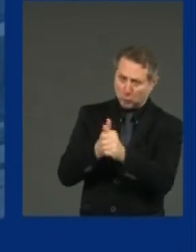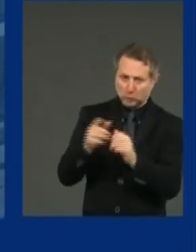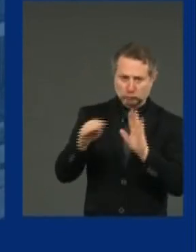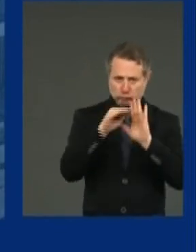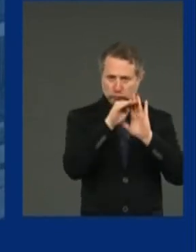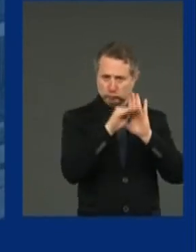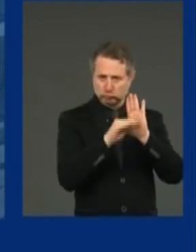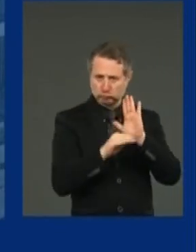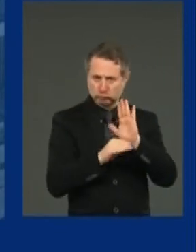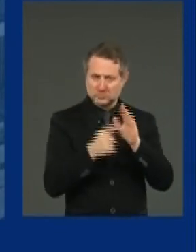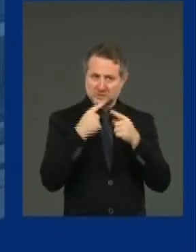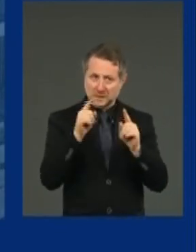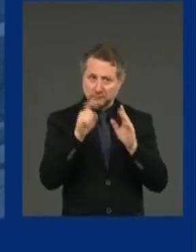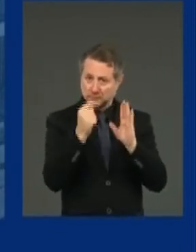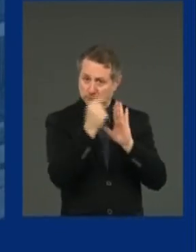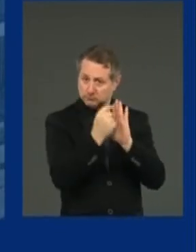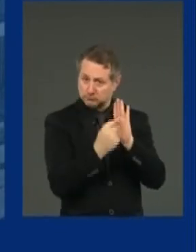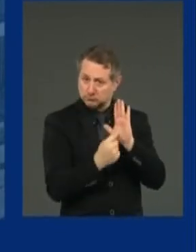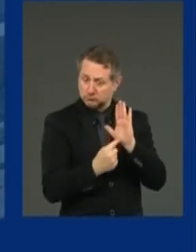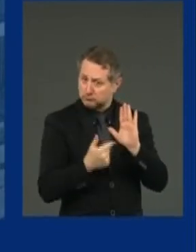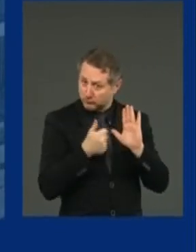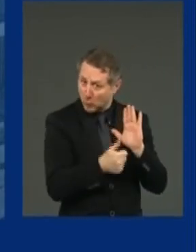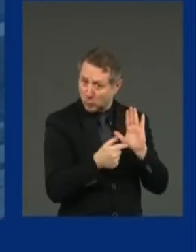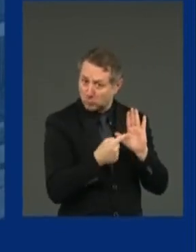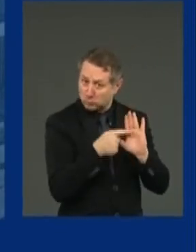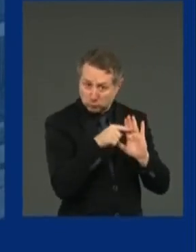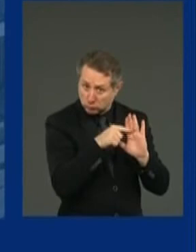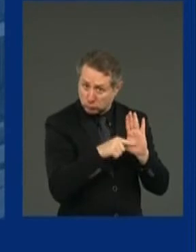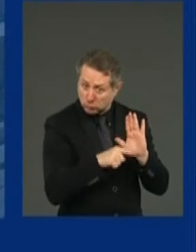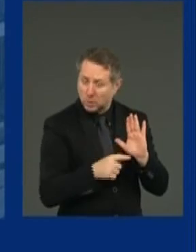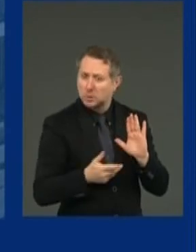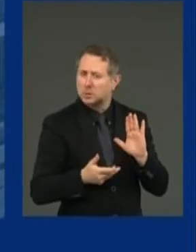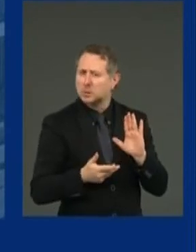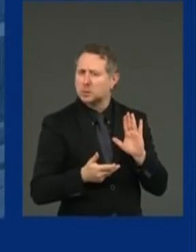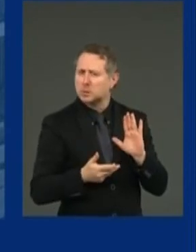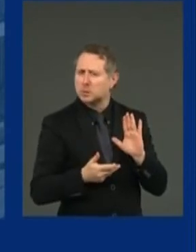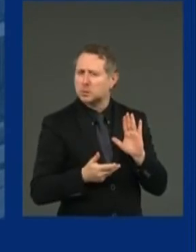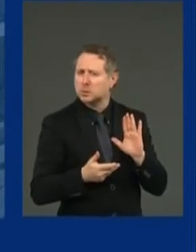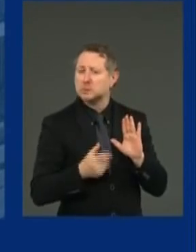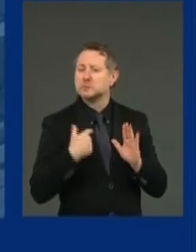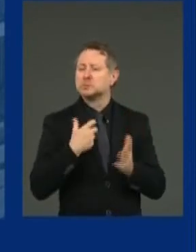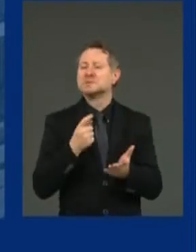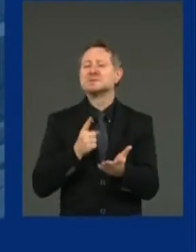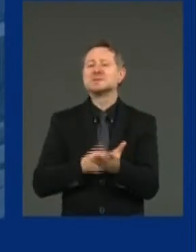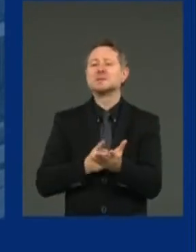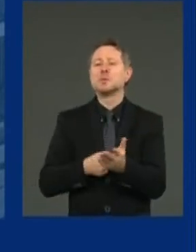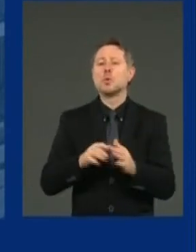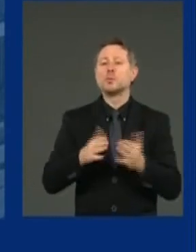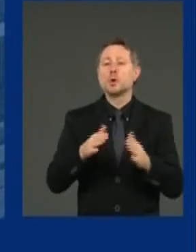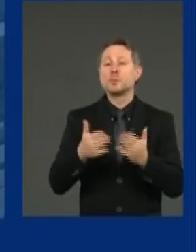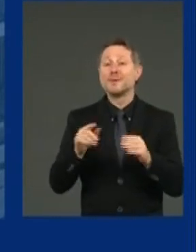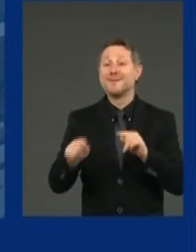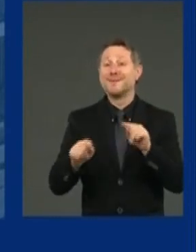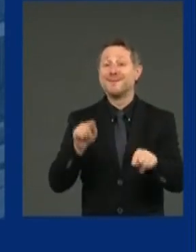ARE THE EMPLOYERS IN FOLLOWING THE GUIDELINES THAT HAVE BEEN PUT FORTH? RIGHT?